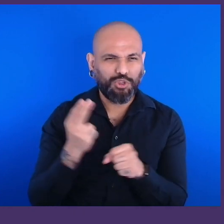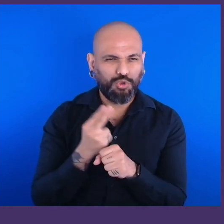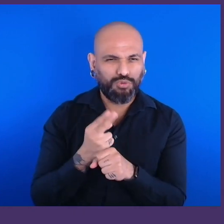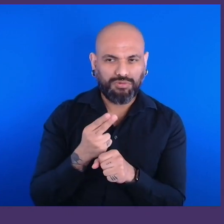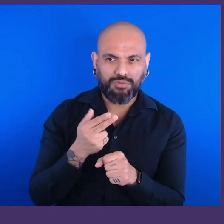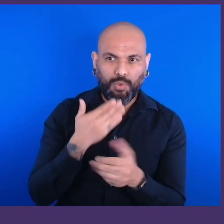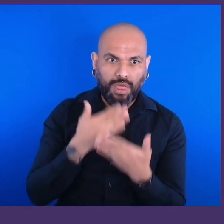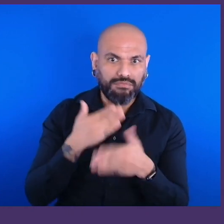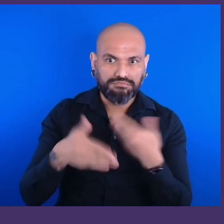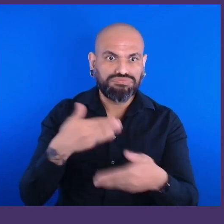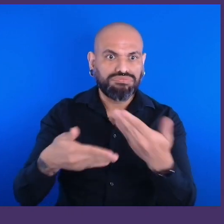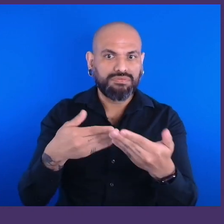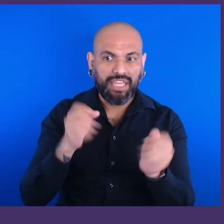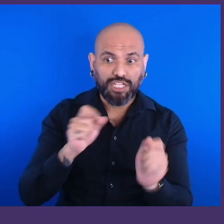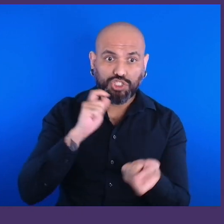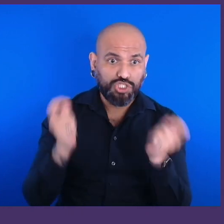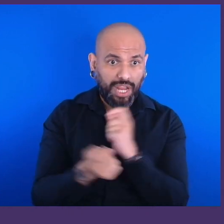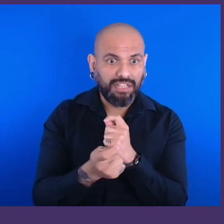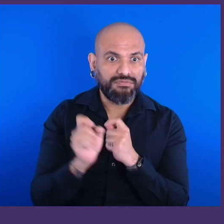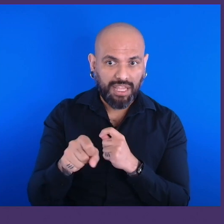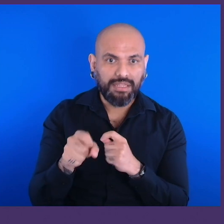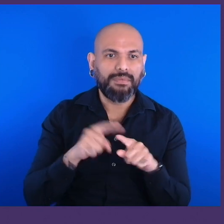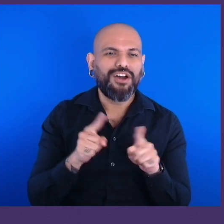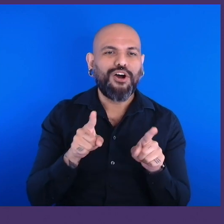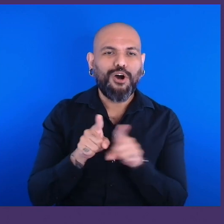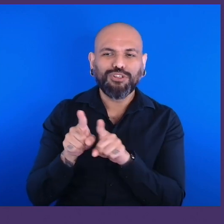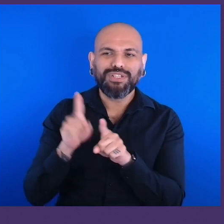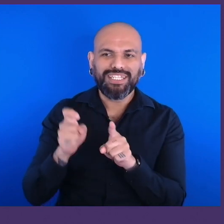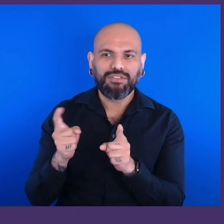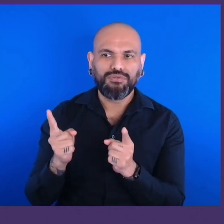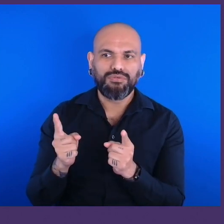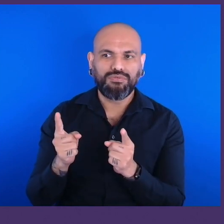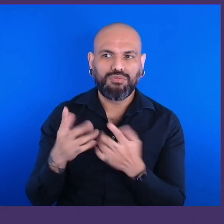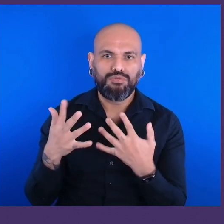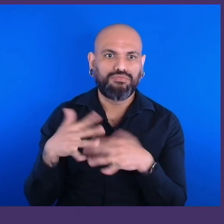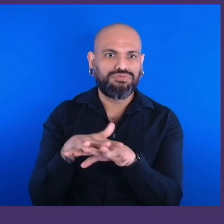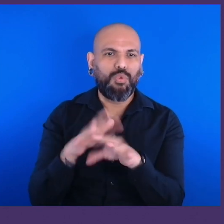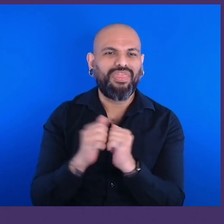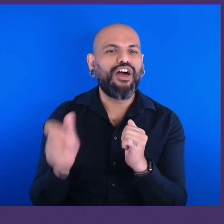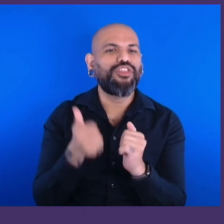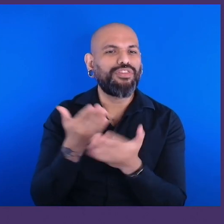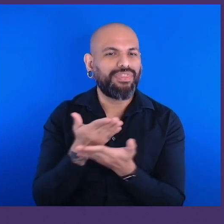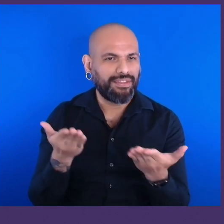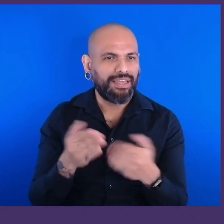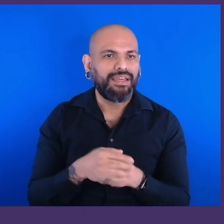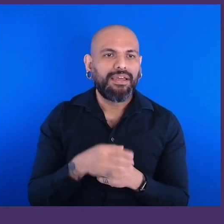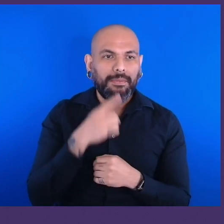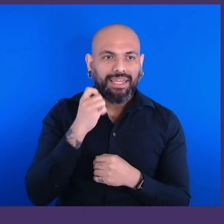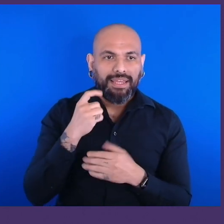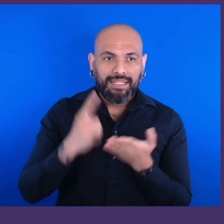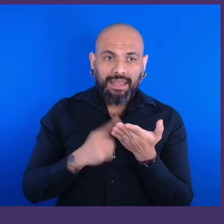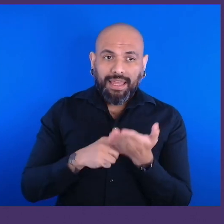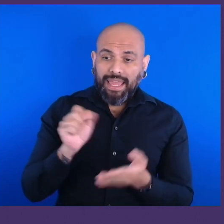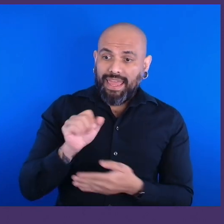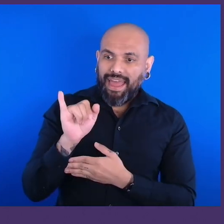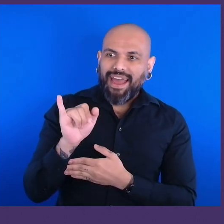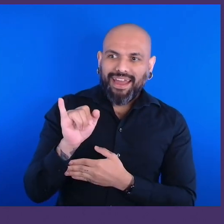But it needs to go together with other things because sometimes the reasoning is "AI will solve everything", and I work in accessibility,